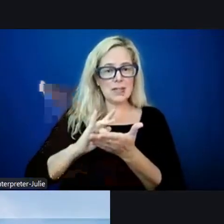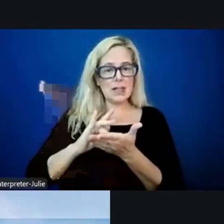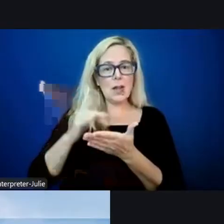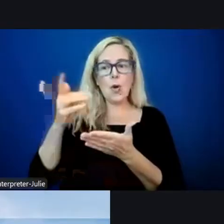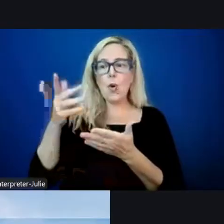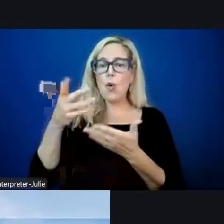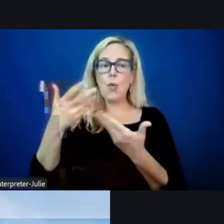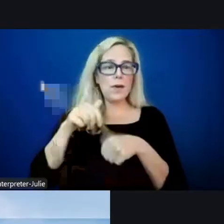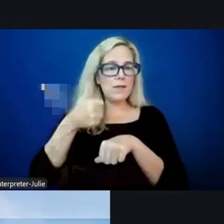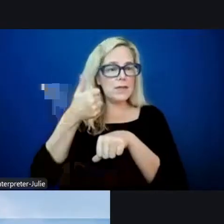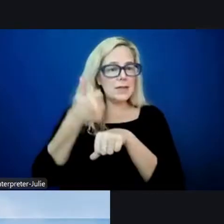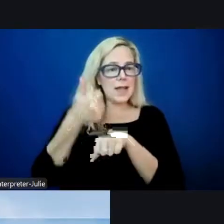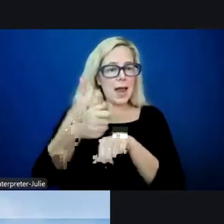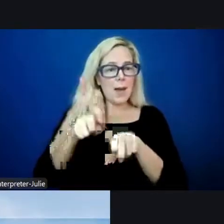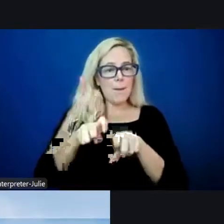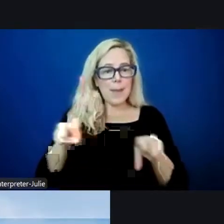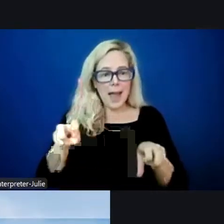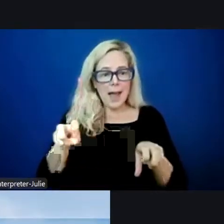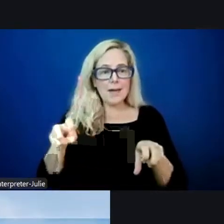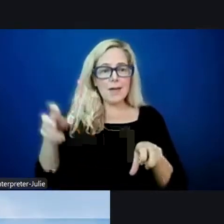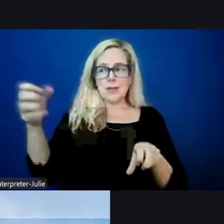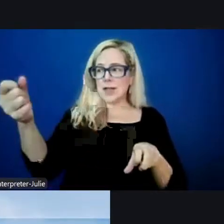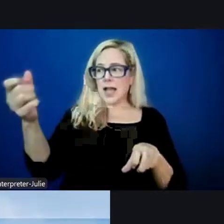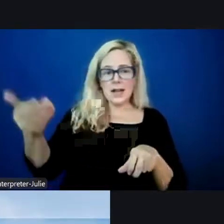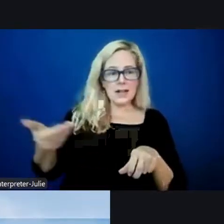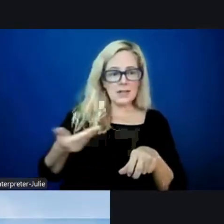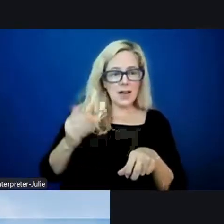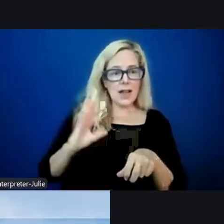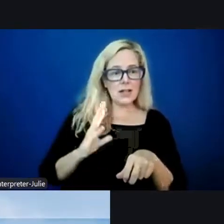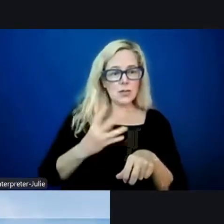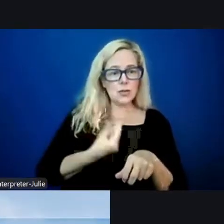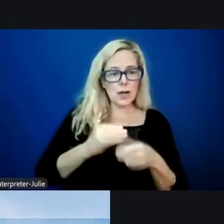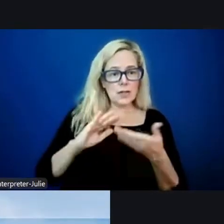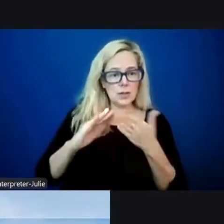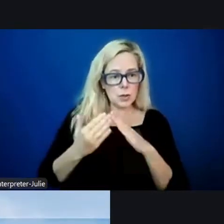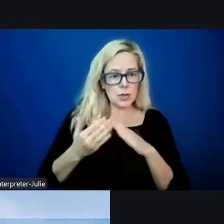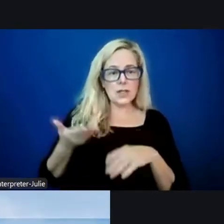and more recently because of Ohio's political climate,